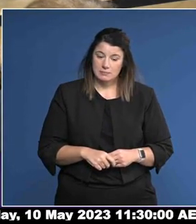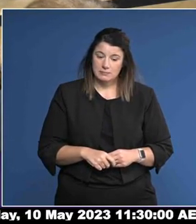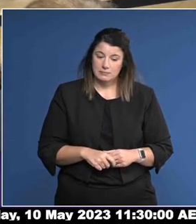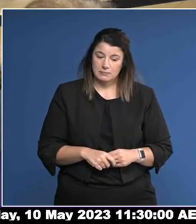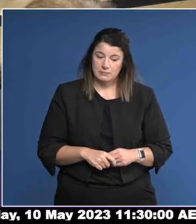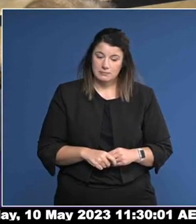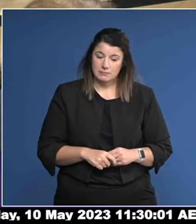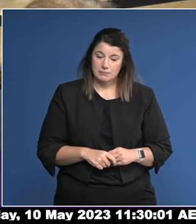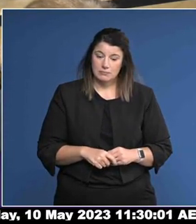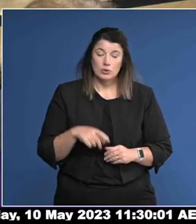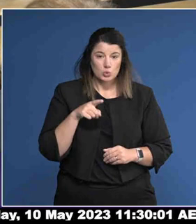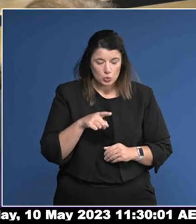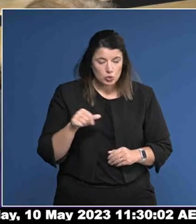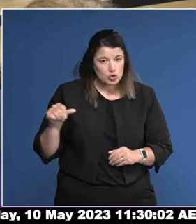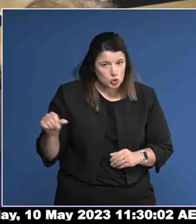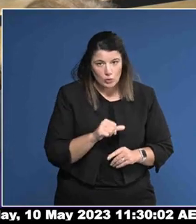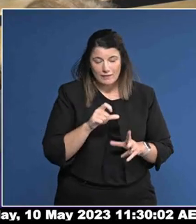The department should have done more, shouldn't they?